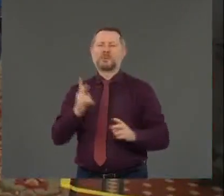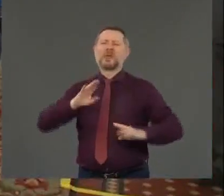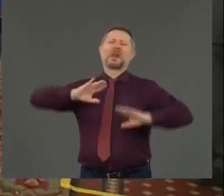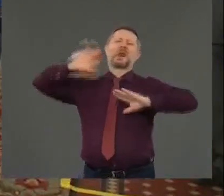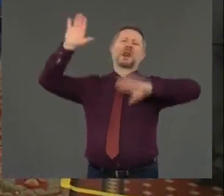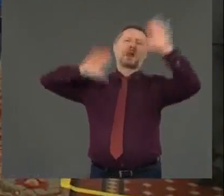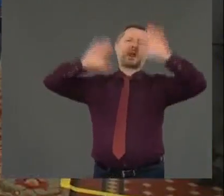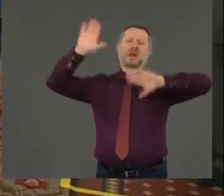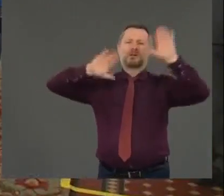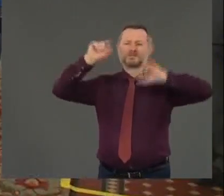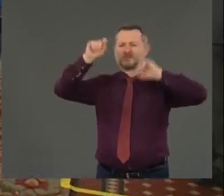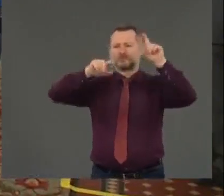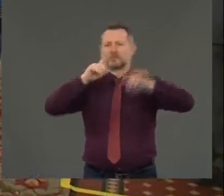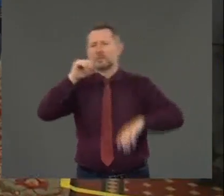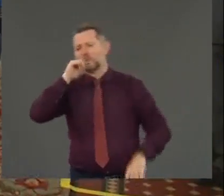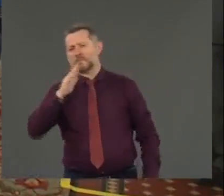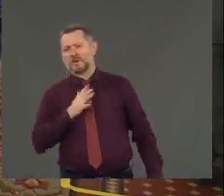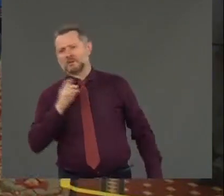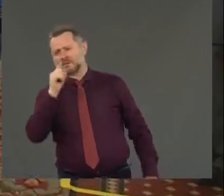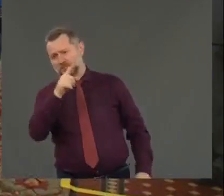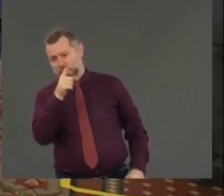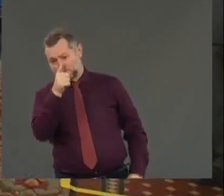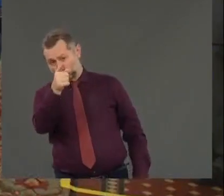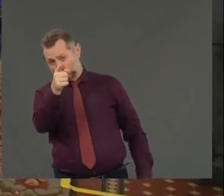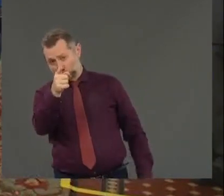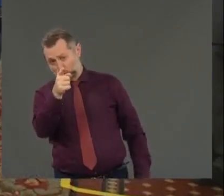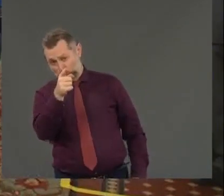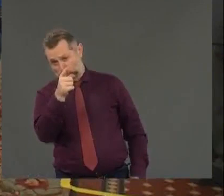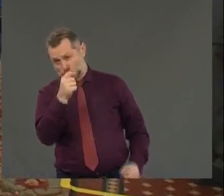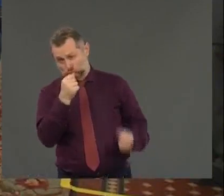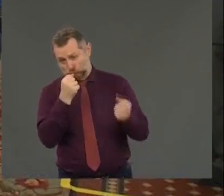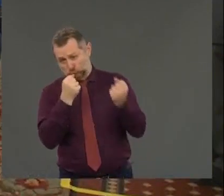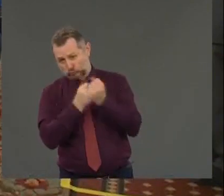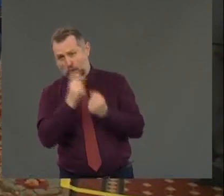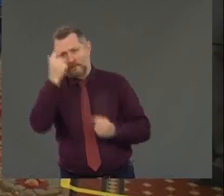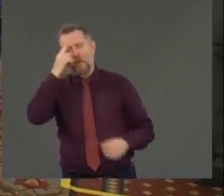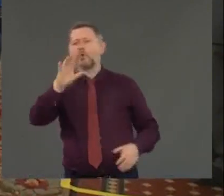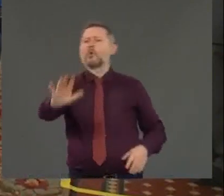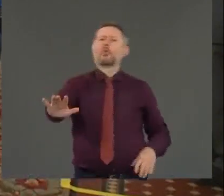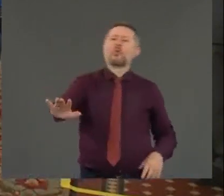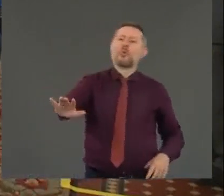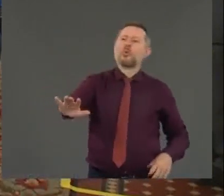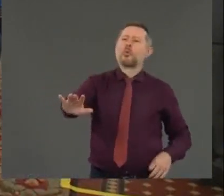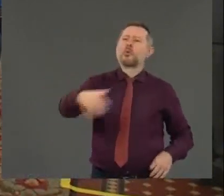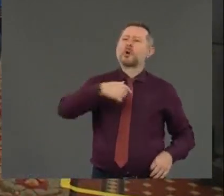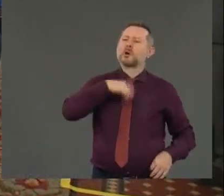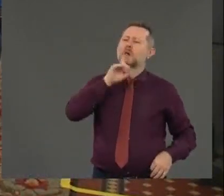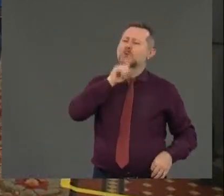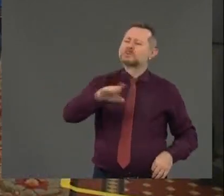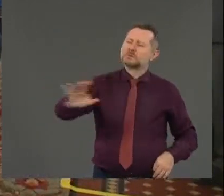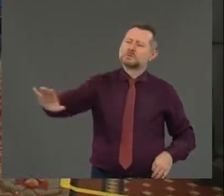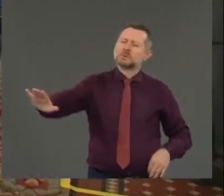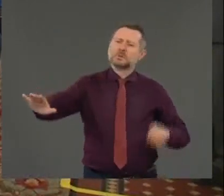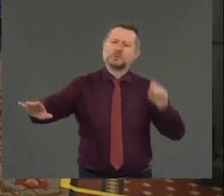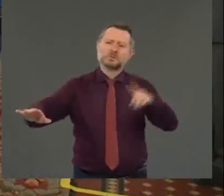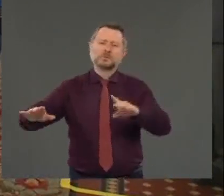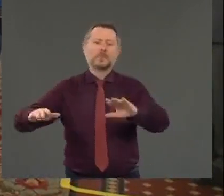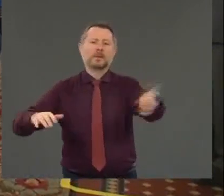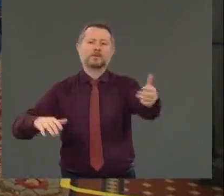UNDERSTANDING WHEN THE END OF THE YEAR COMES. WE'LL HAVE A BETTER UNDERSTANDING OF THE CORONAVIRUS.